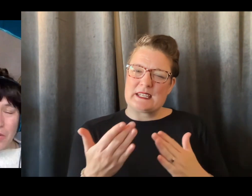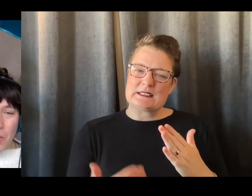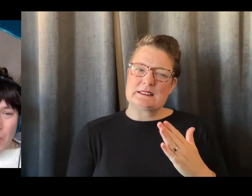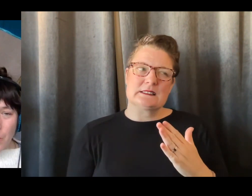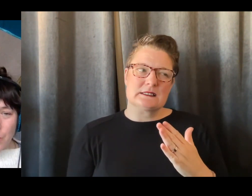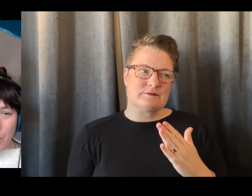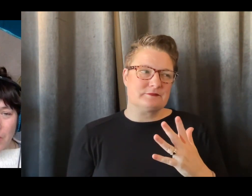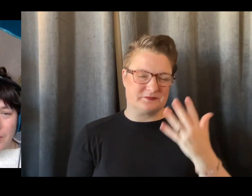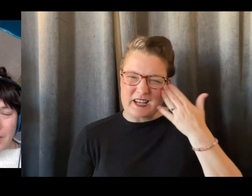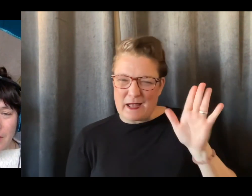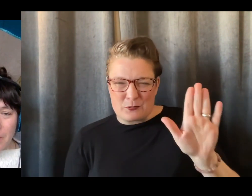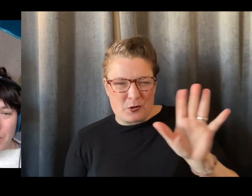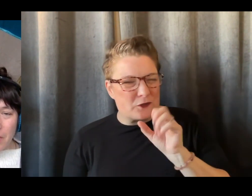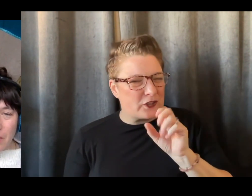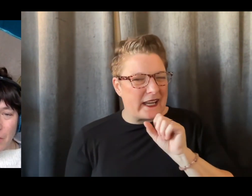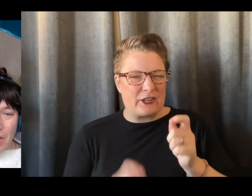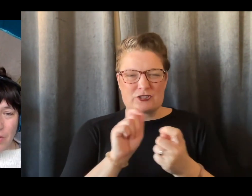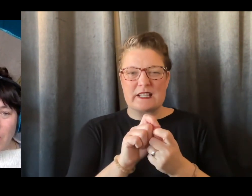but around our age or a little older.